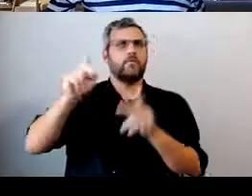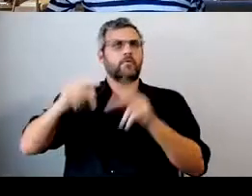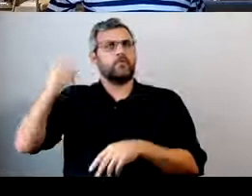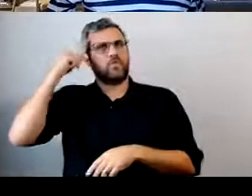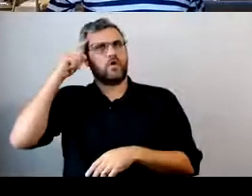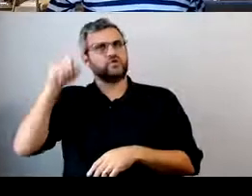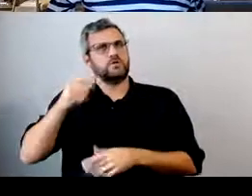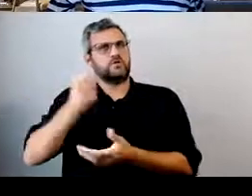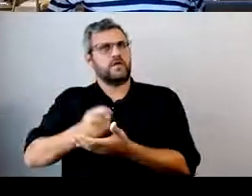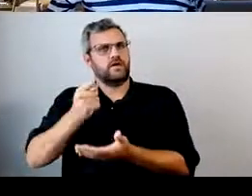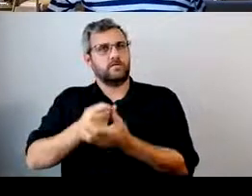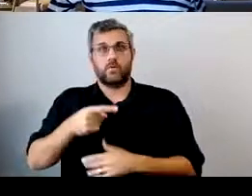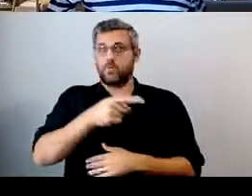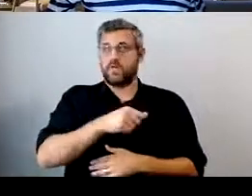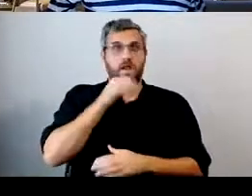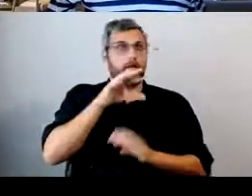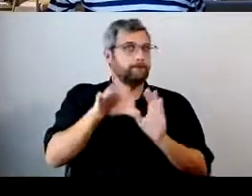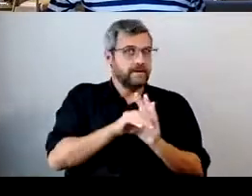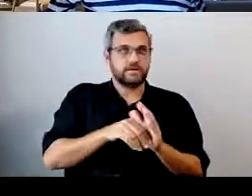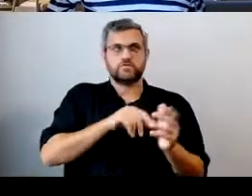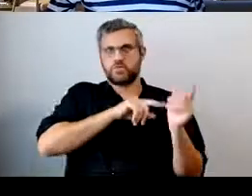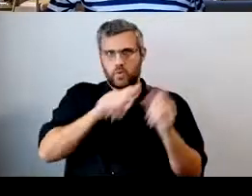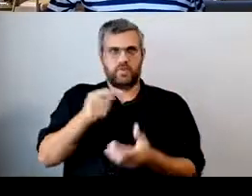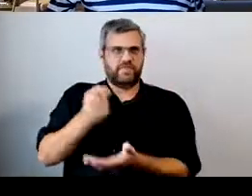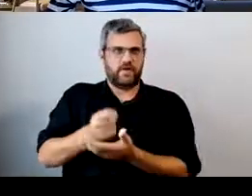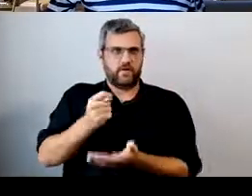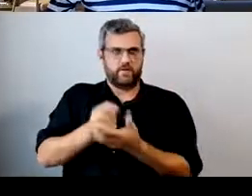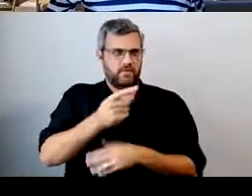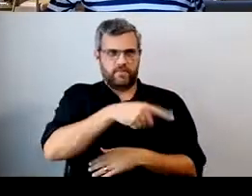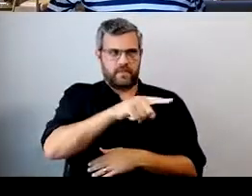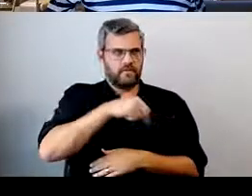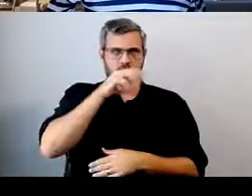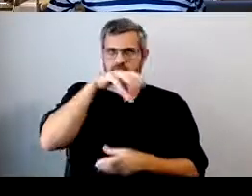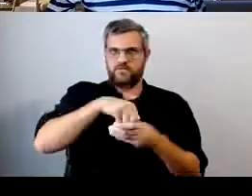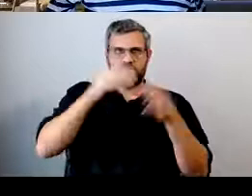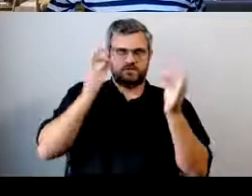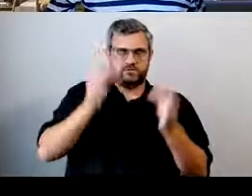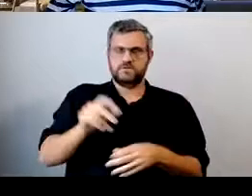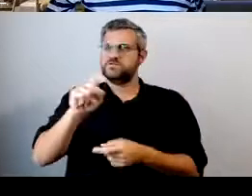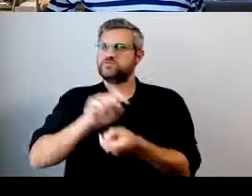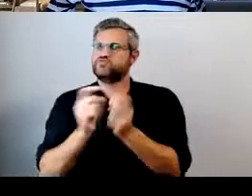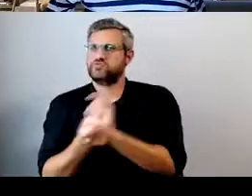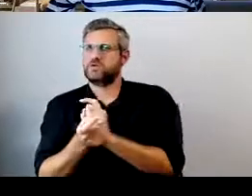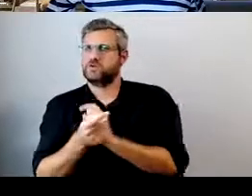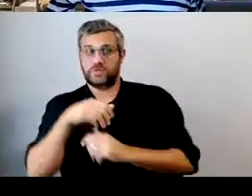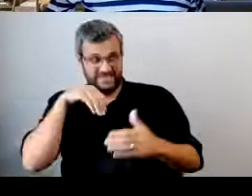or they didn't get to choose to see you. As Jason said, that they weren't a part of the decision-making, and that needs to change when they come in the door.